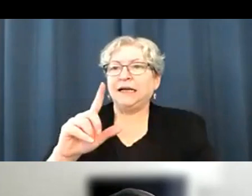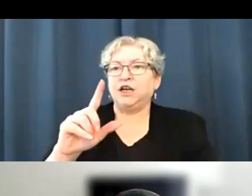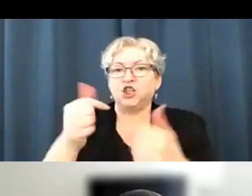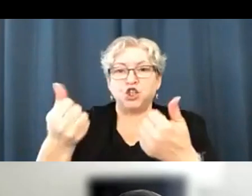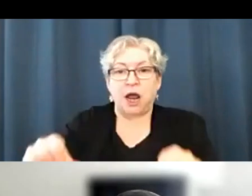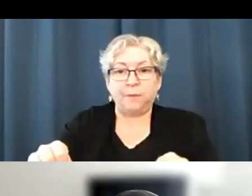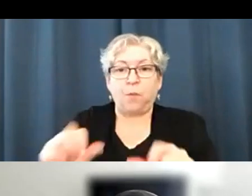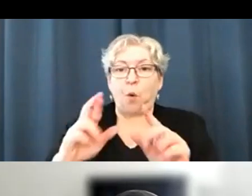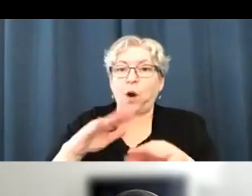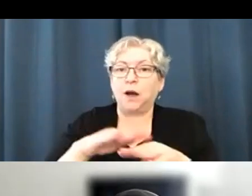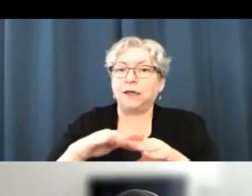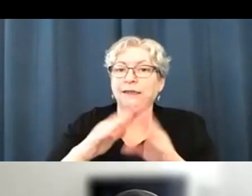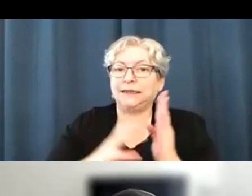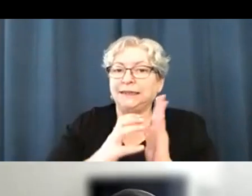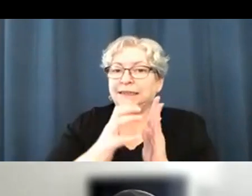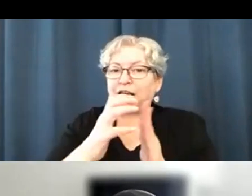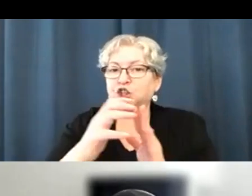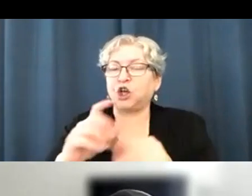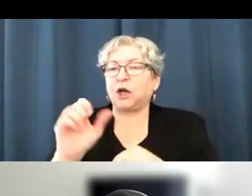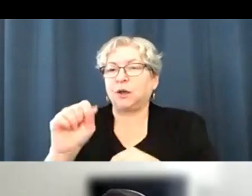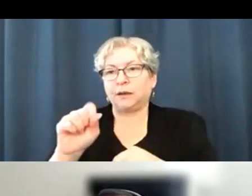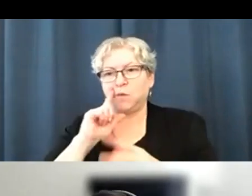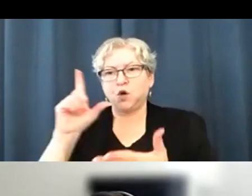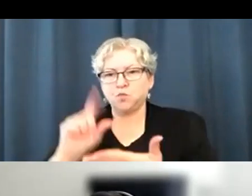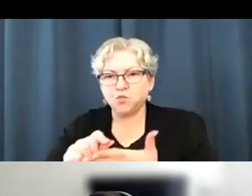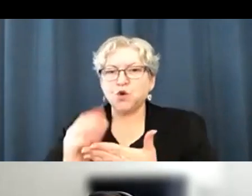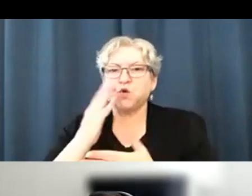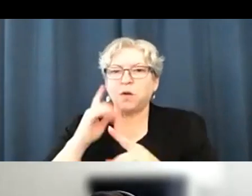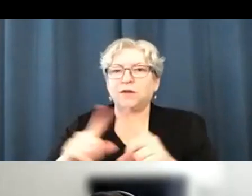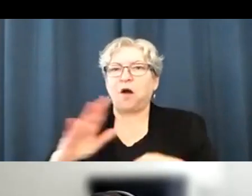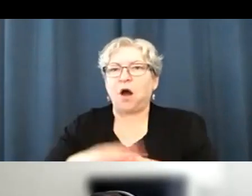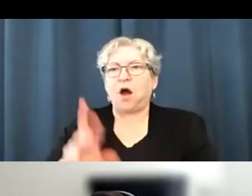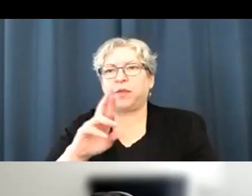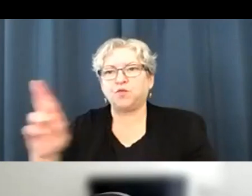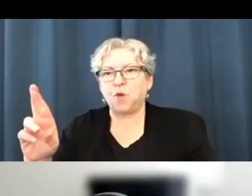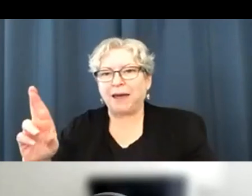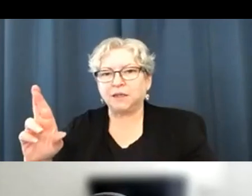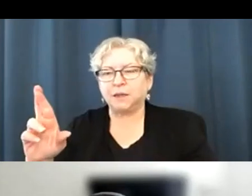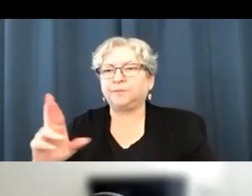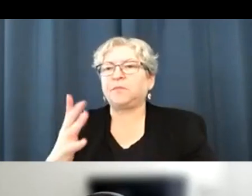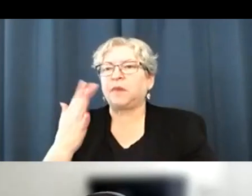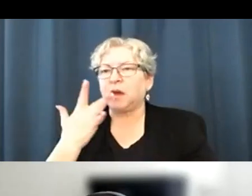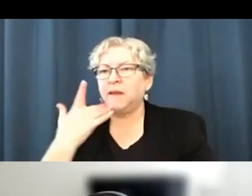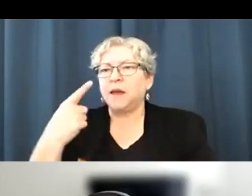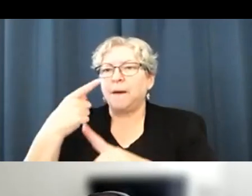when you print that out, you can actually still tell the difference. So, on the right side, I've got the colors plus shapes for each data point.